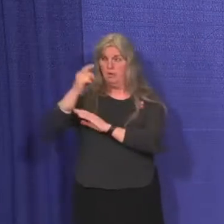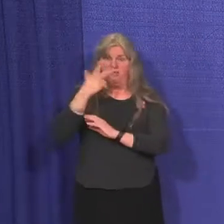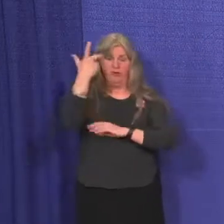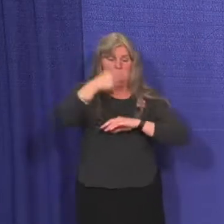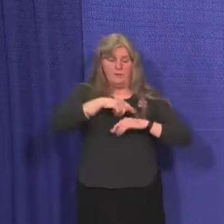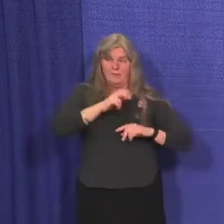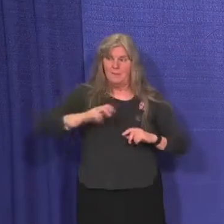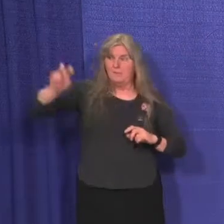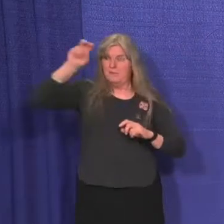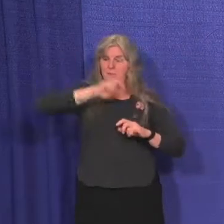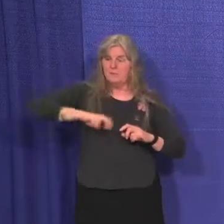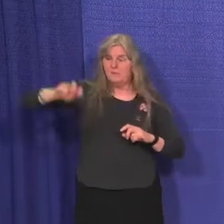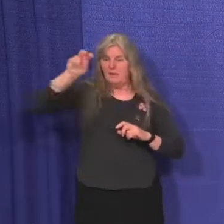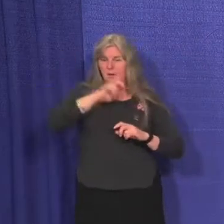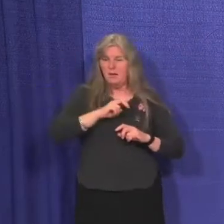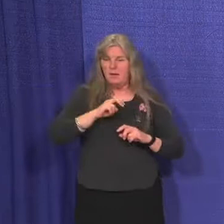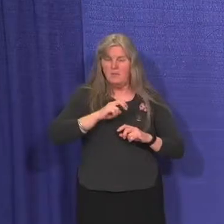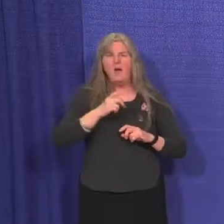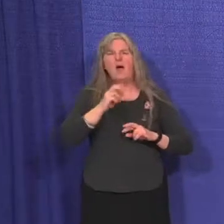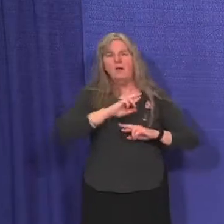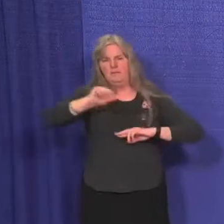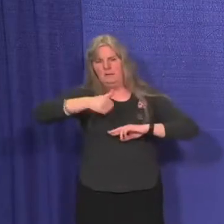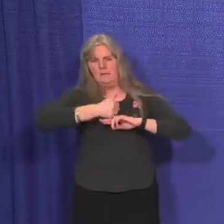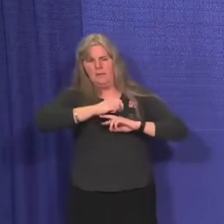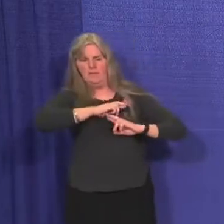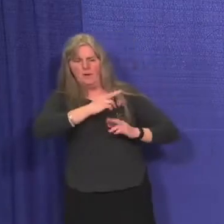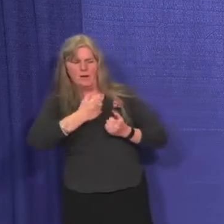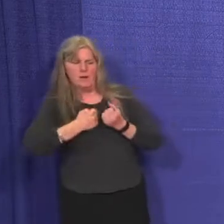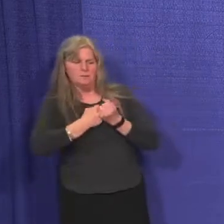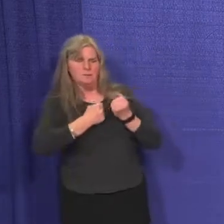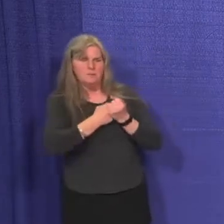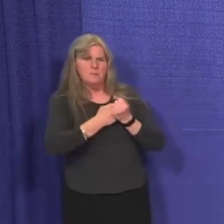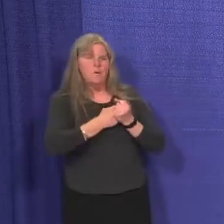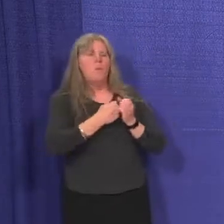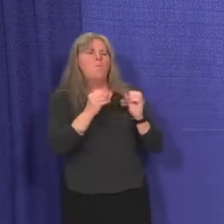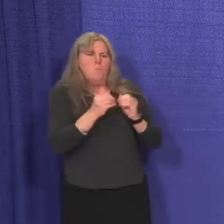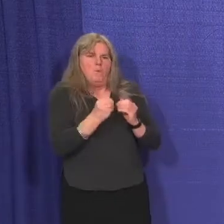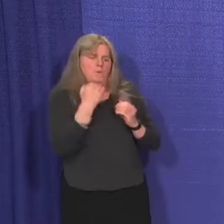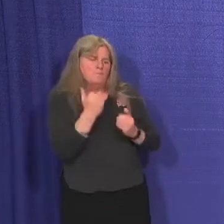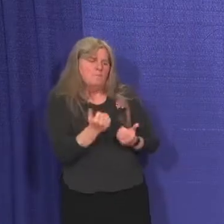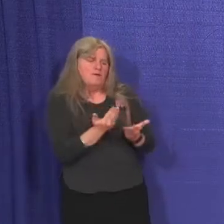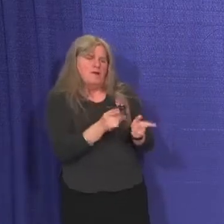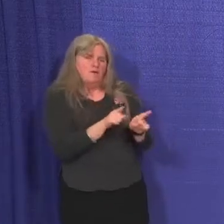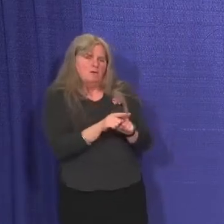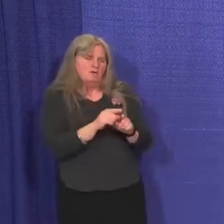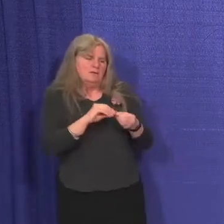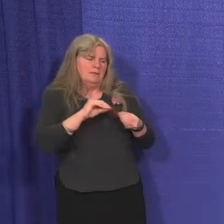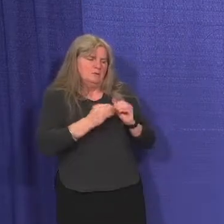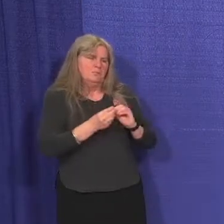As of end of day yesterday we have administered 257,131st